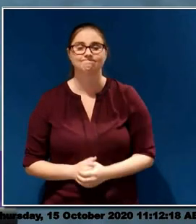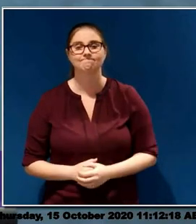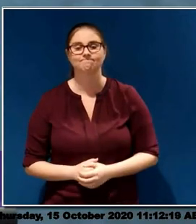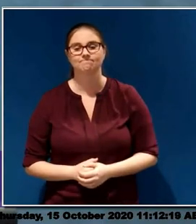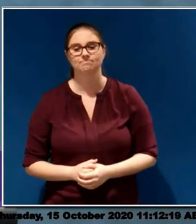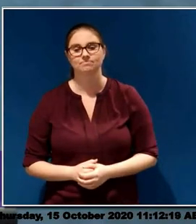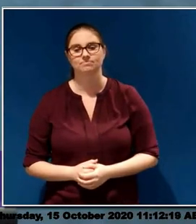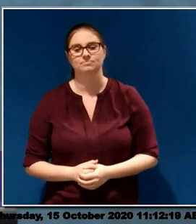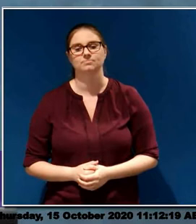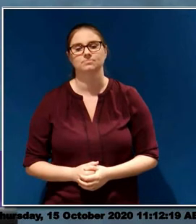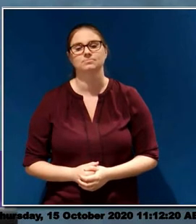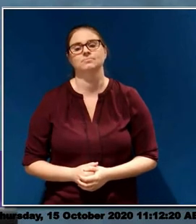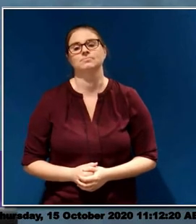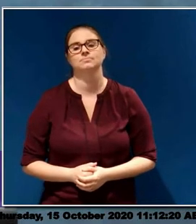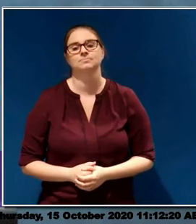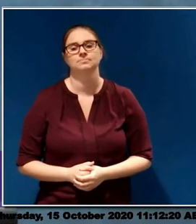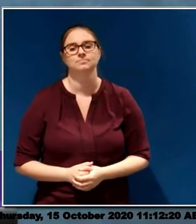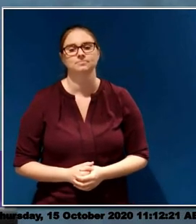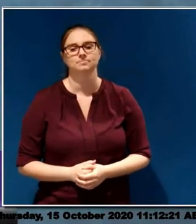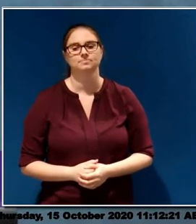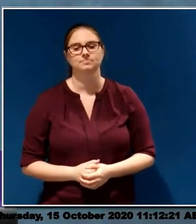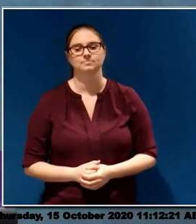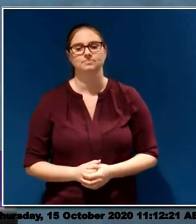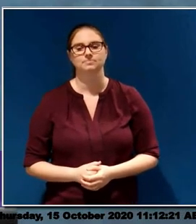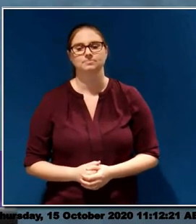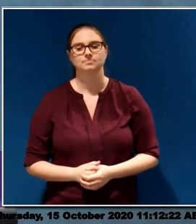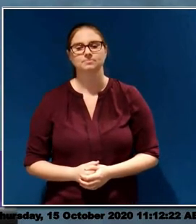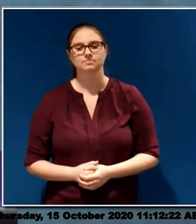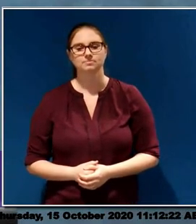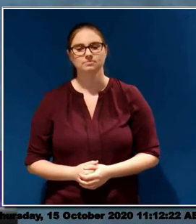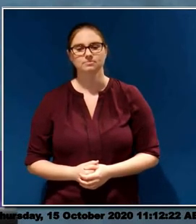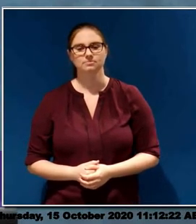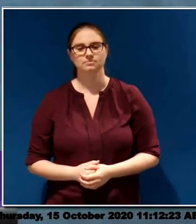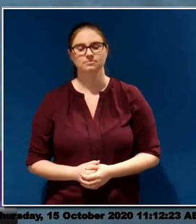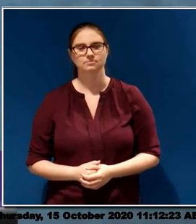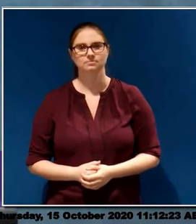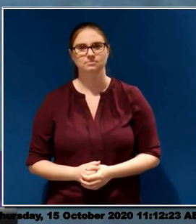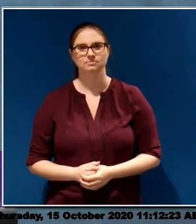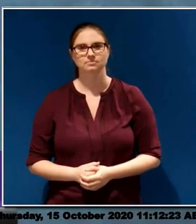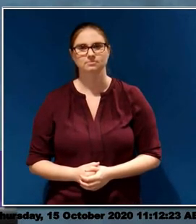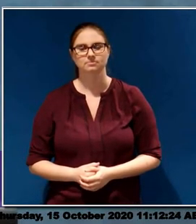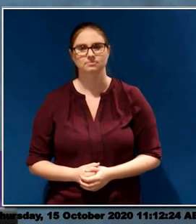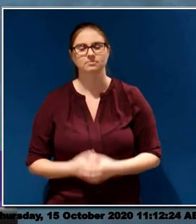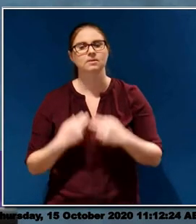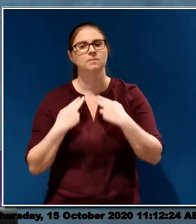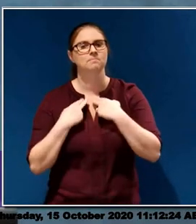I think you took him to - or he went to the adult - sorry,